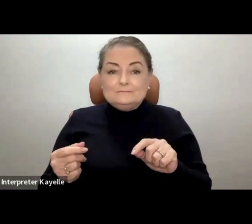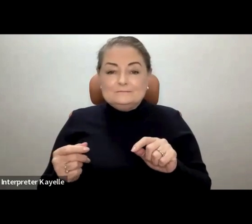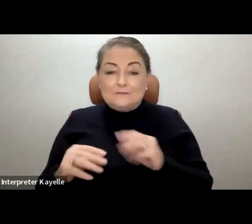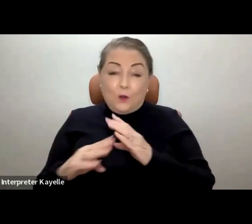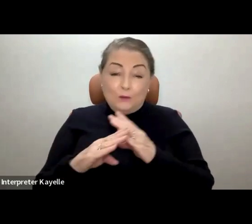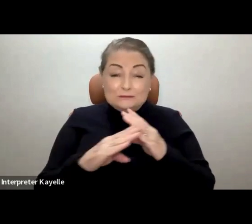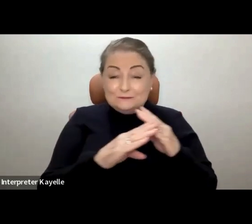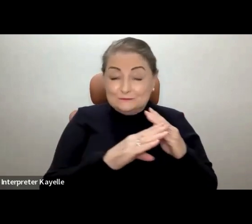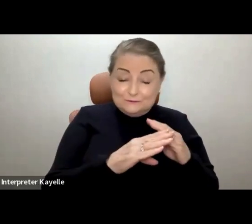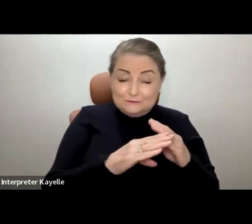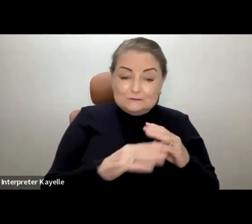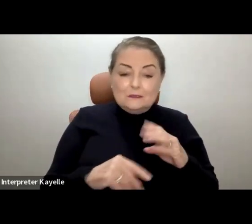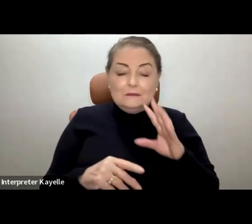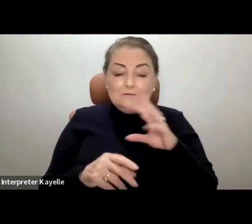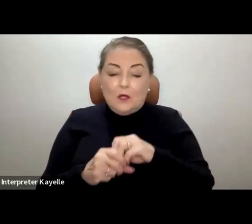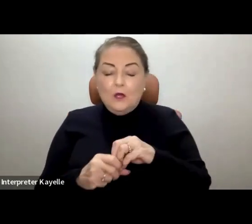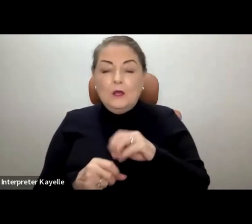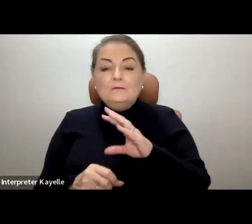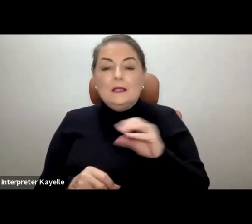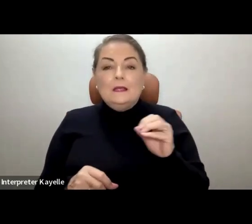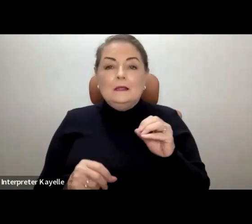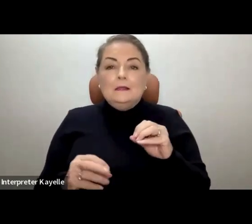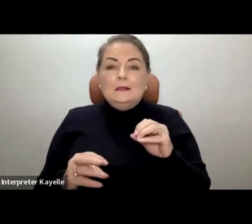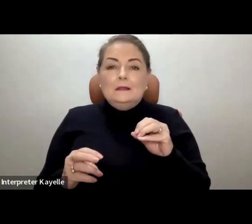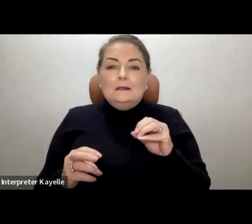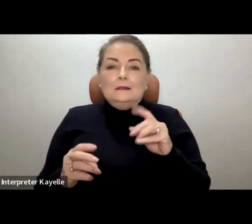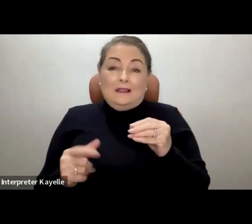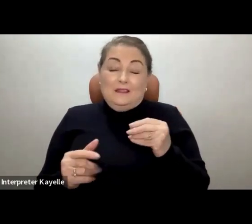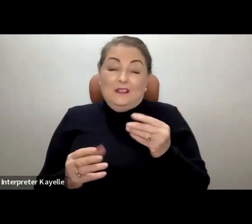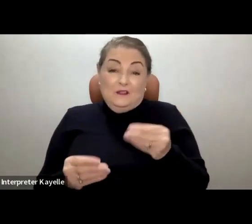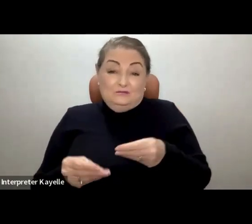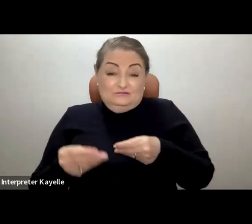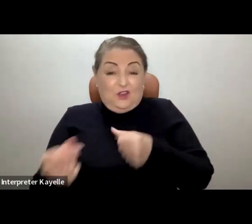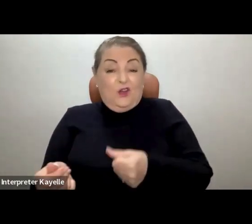lead to it. And also just the cost, the financial obstacles